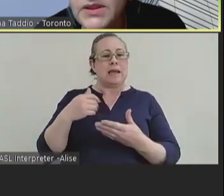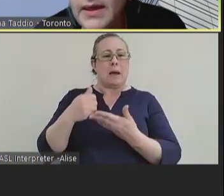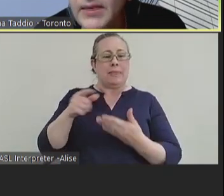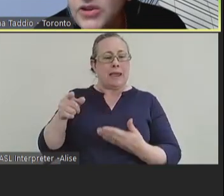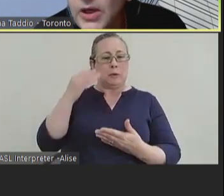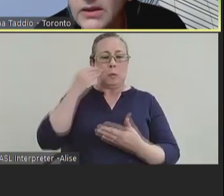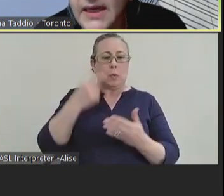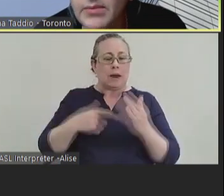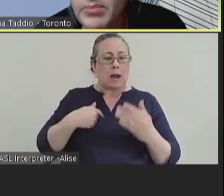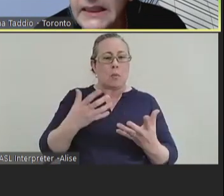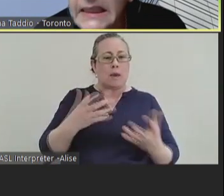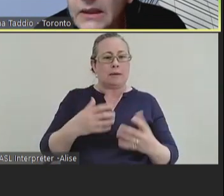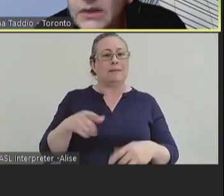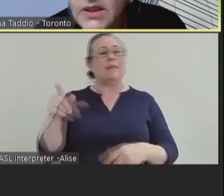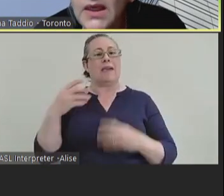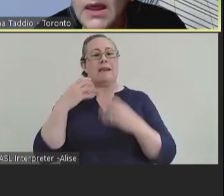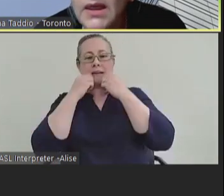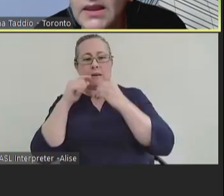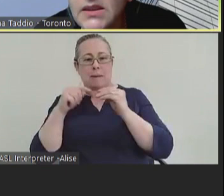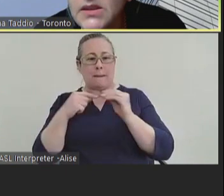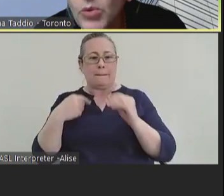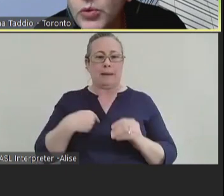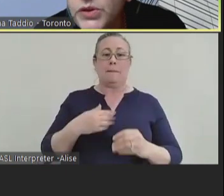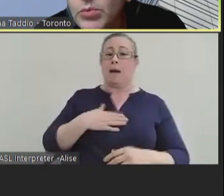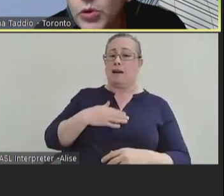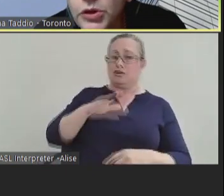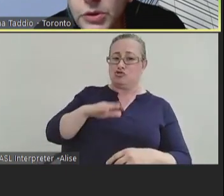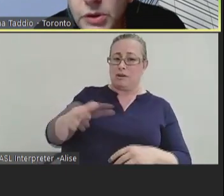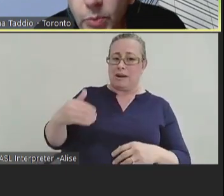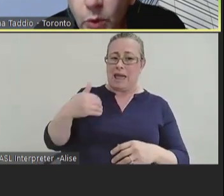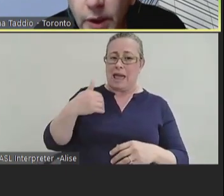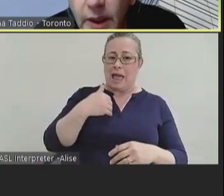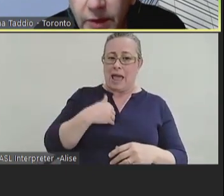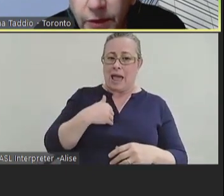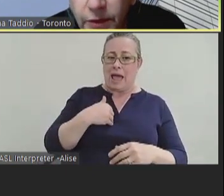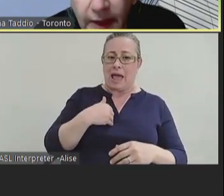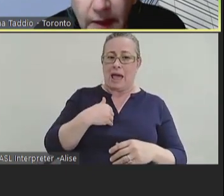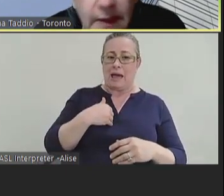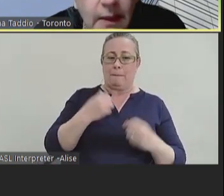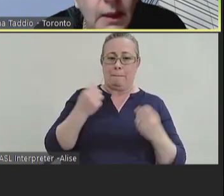saying my child's had many needles. And this is the most emotional support I've ever felt.